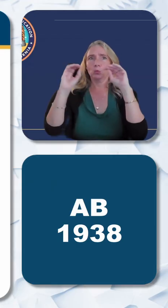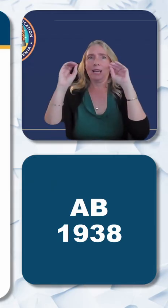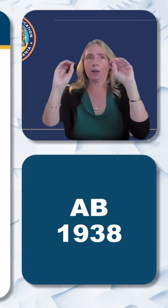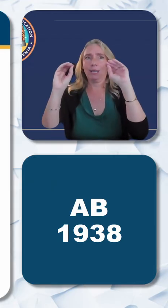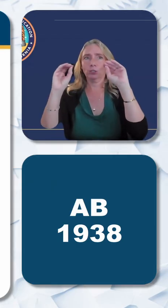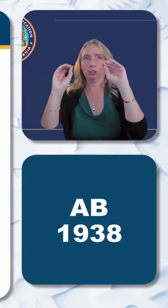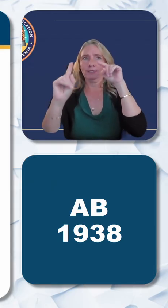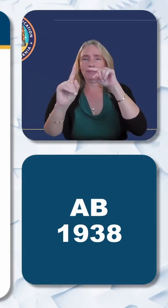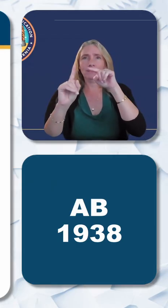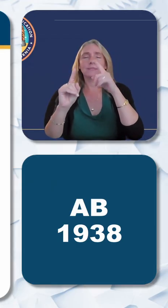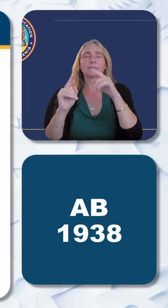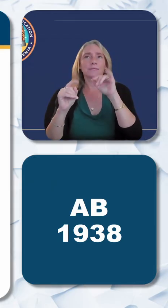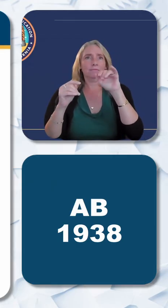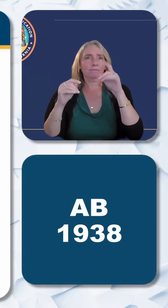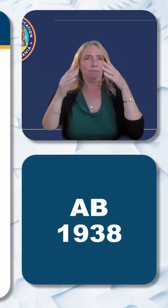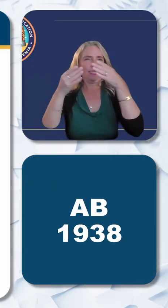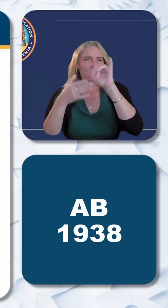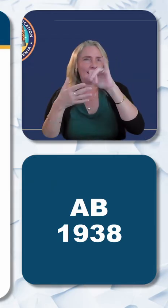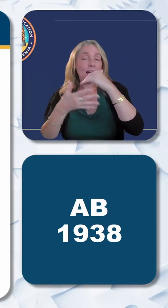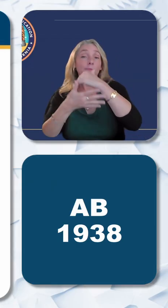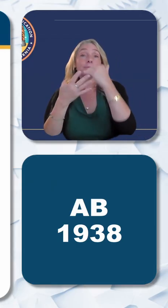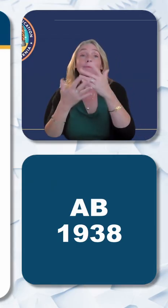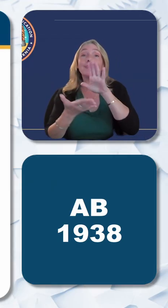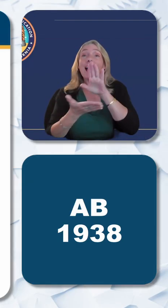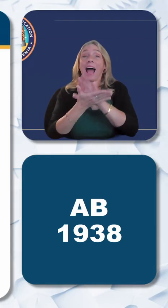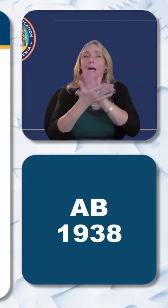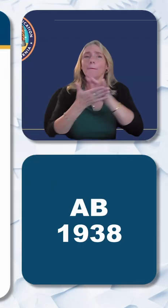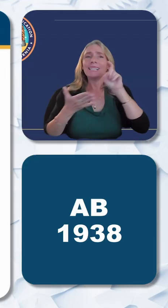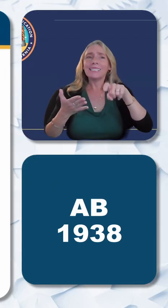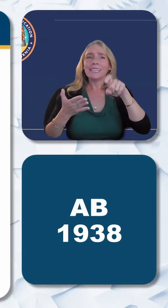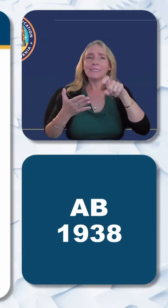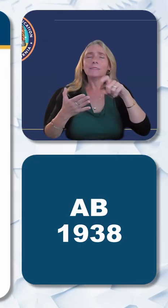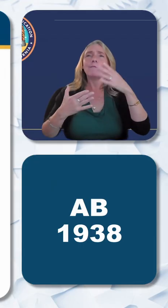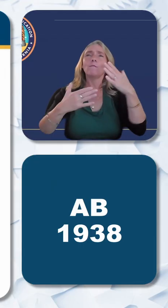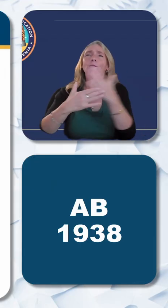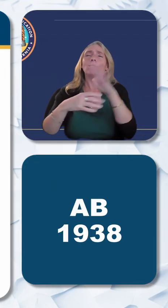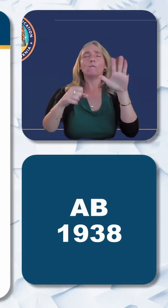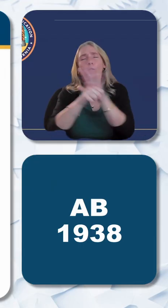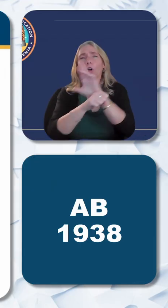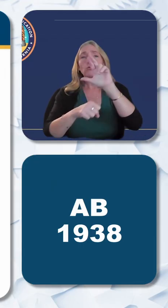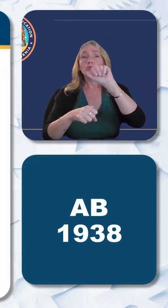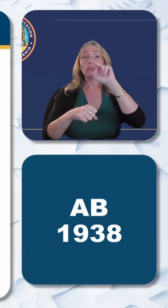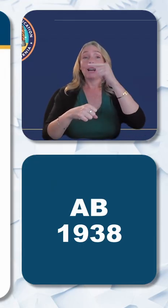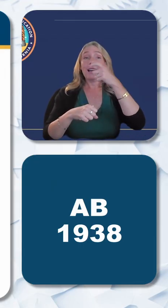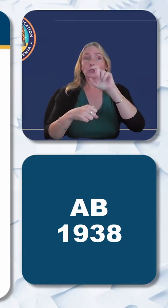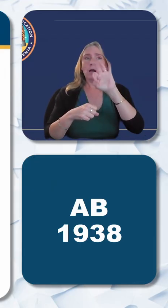facilitate this type of communication? What kind of communication is happening between the student and the teacher?